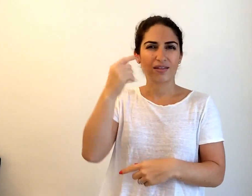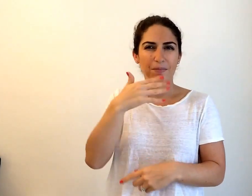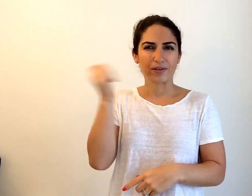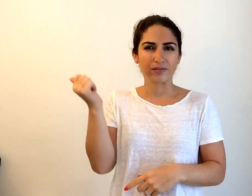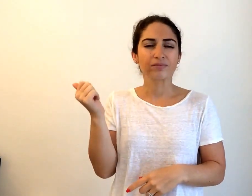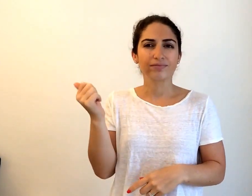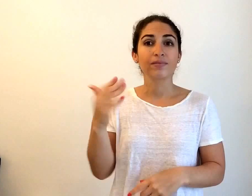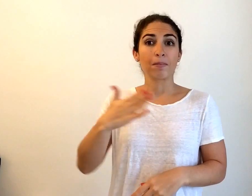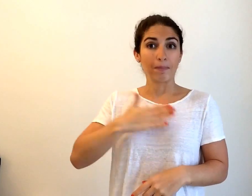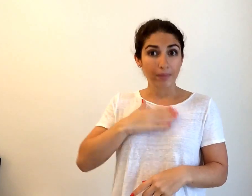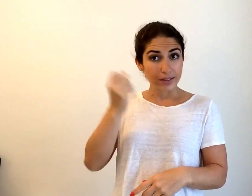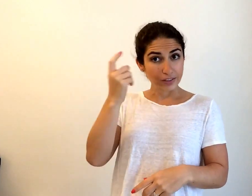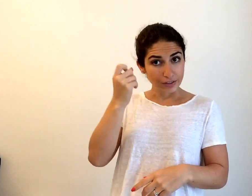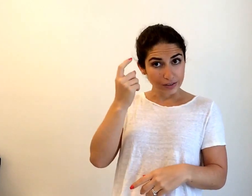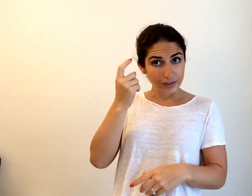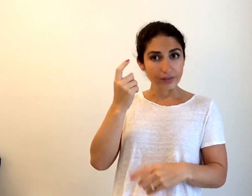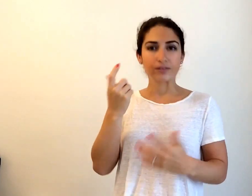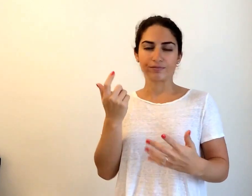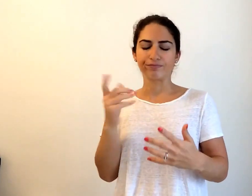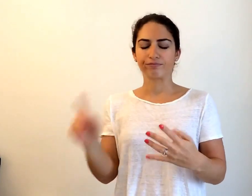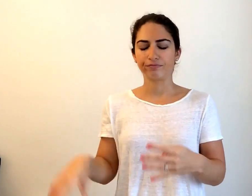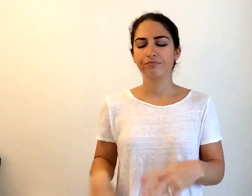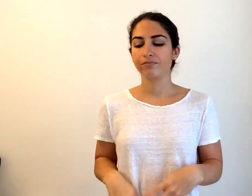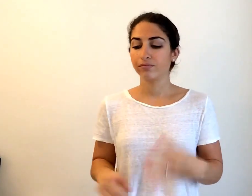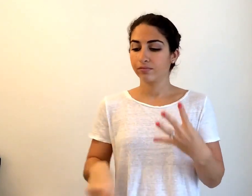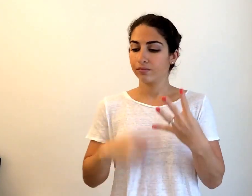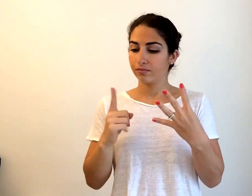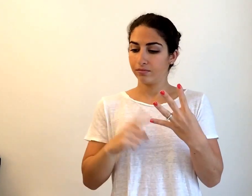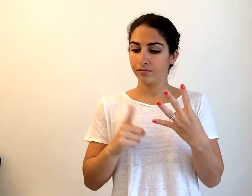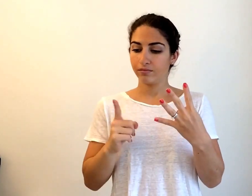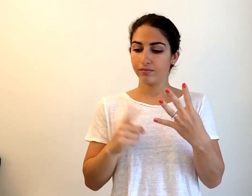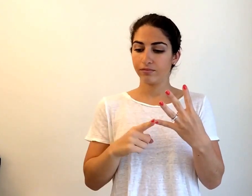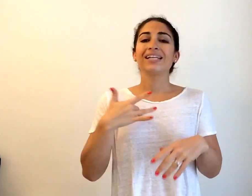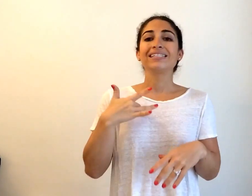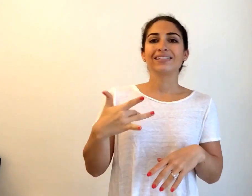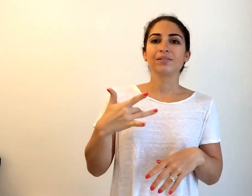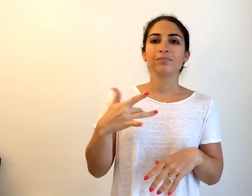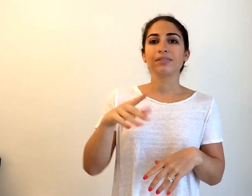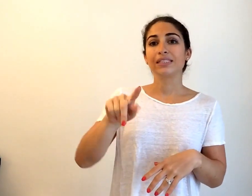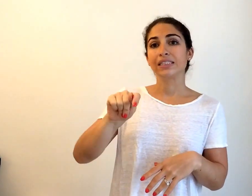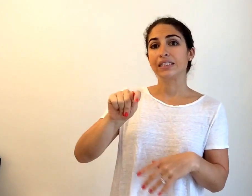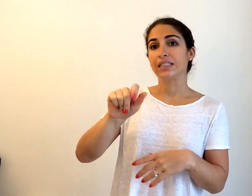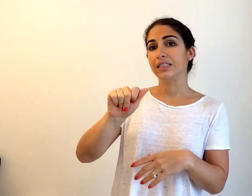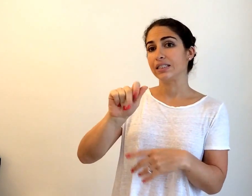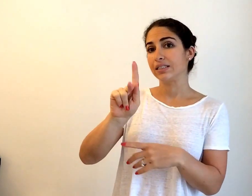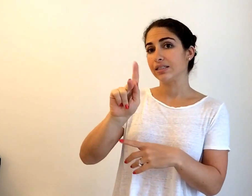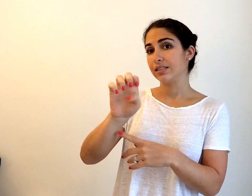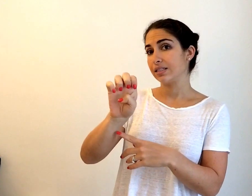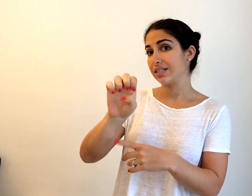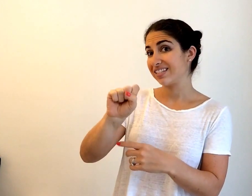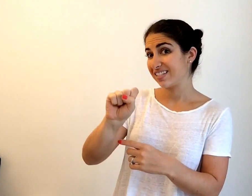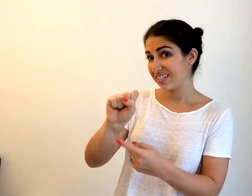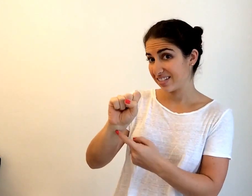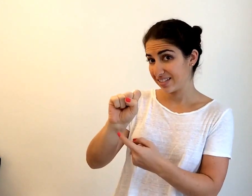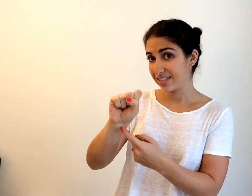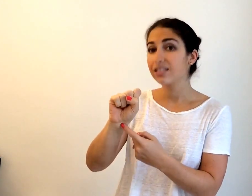sign "UNDERSTANDING", I think is a better sign -- my understanding. And fourth, tends to